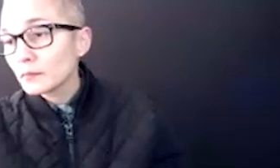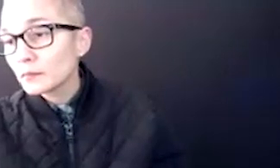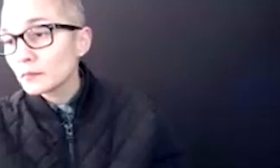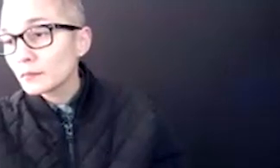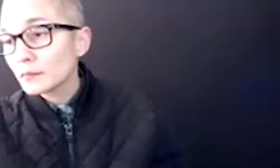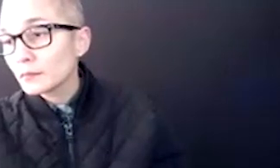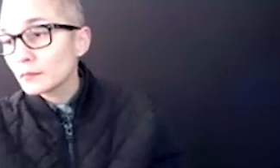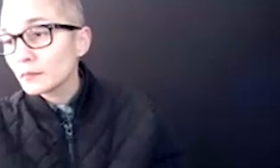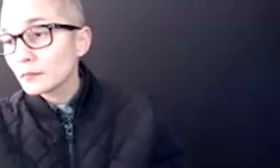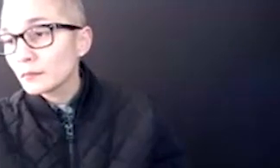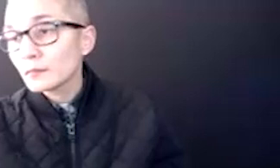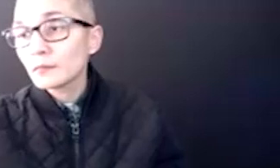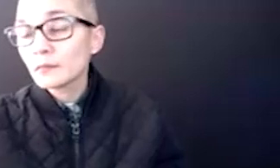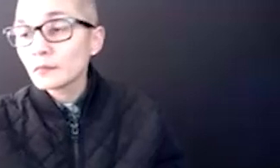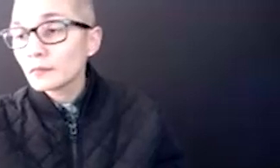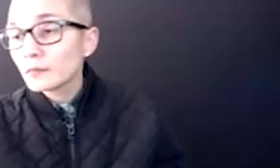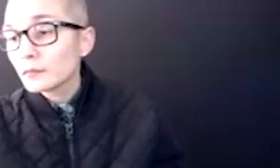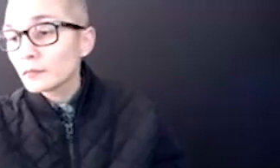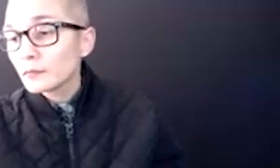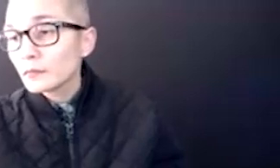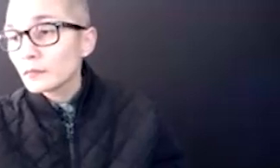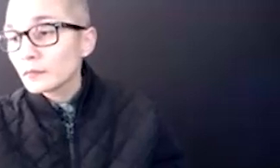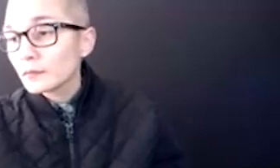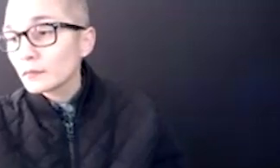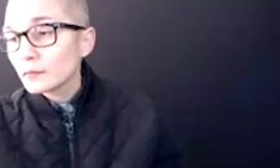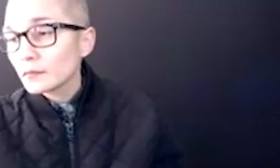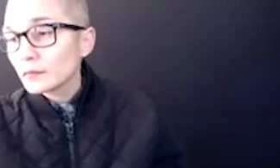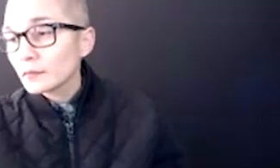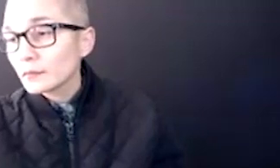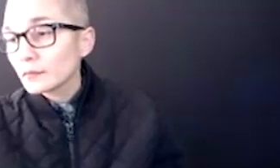you know, kind of thing, whatever. Okay. And then I do a kind of a repeat on Friday a bit and stuff like that.